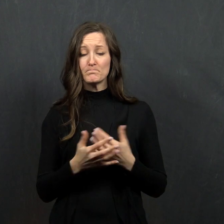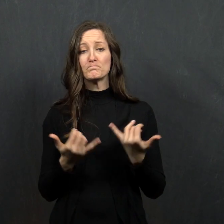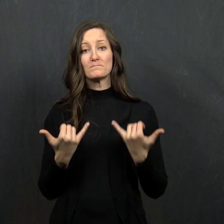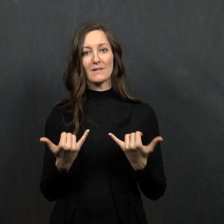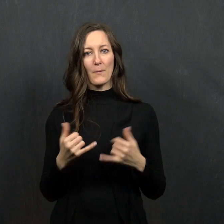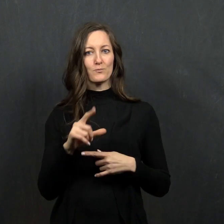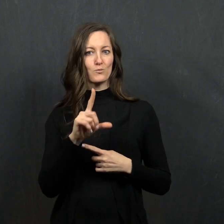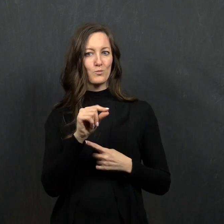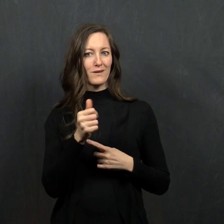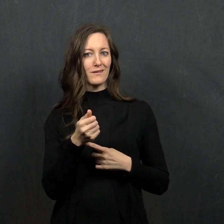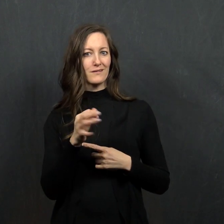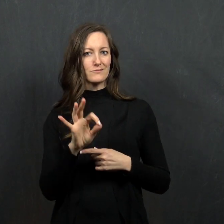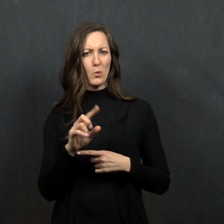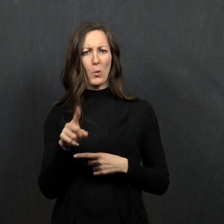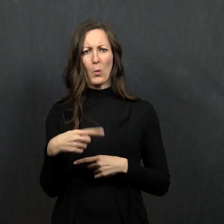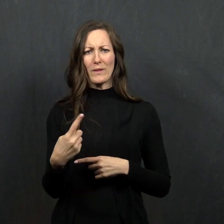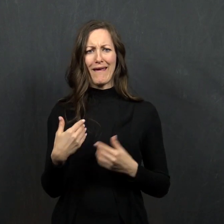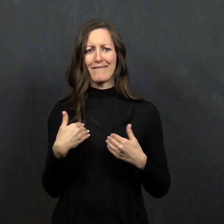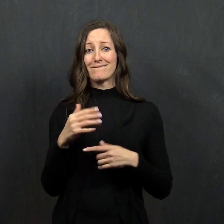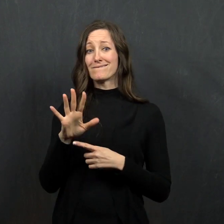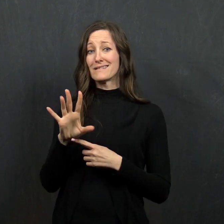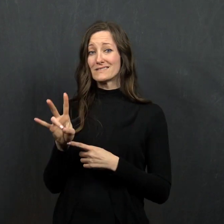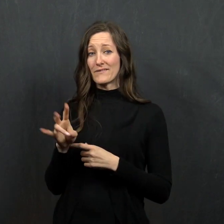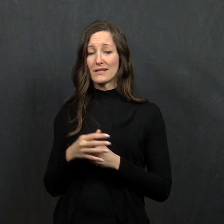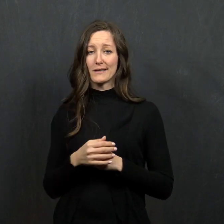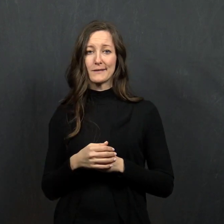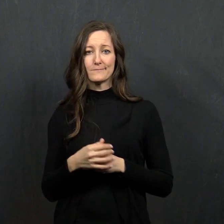In 2019, there are 57.